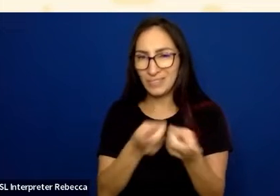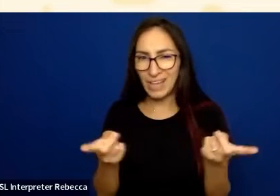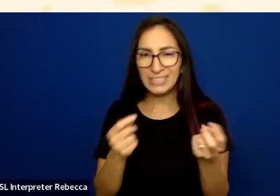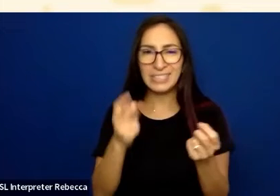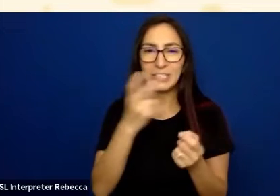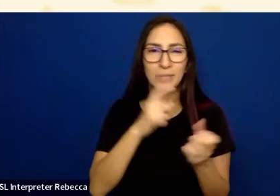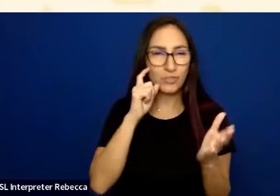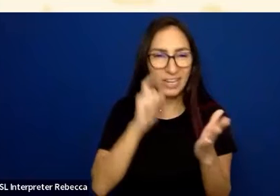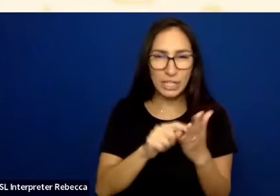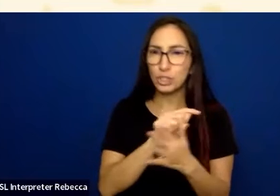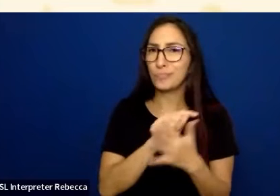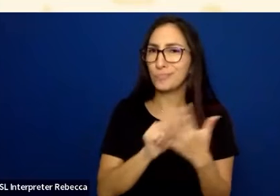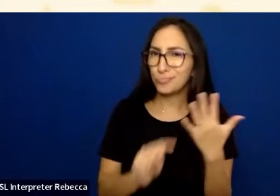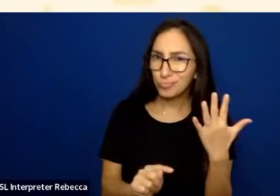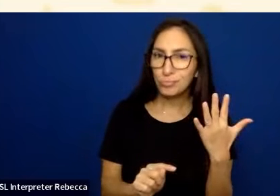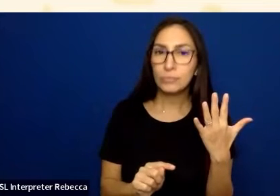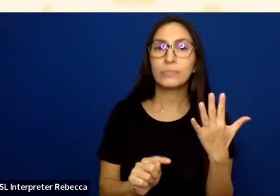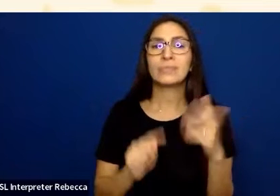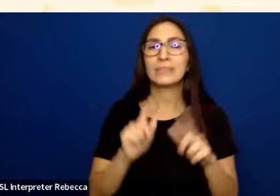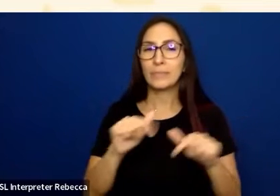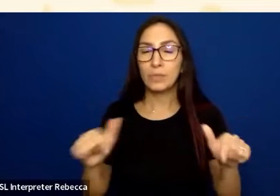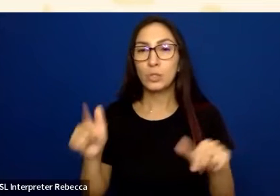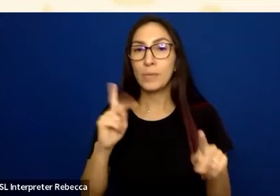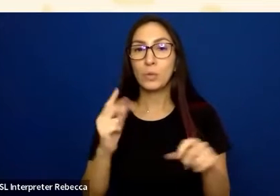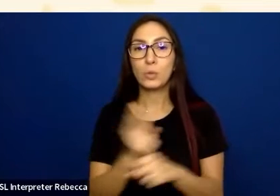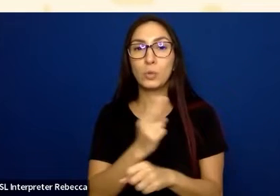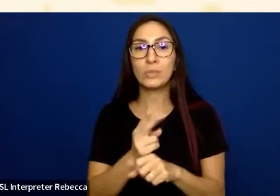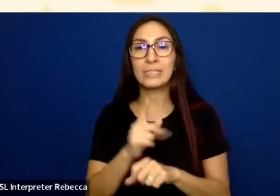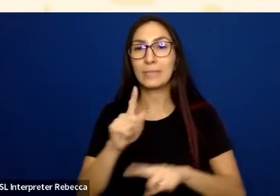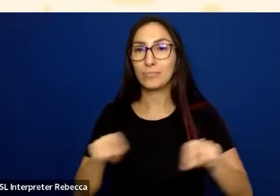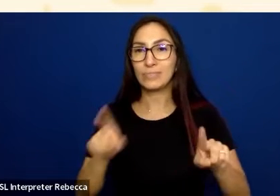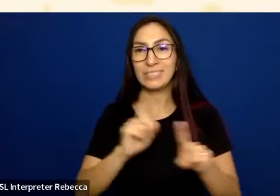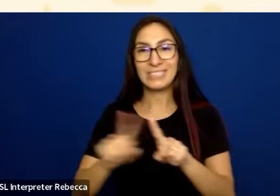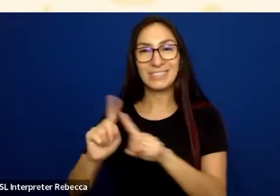people using these assistive technologies would also benefit from the same.